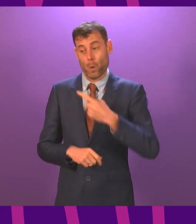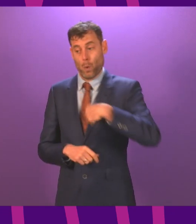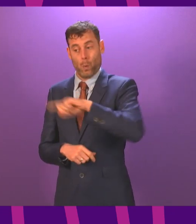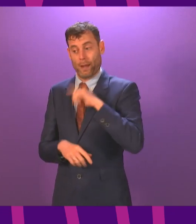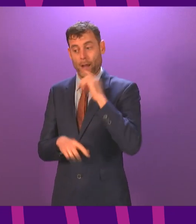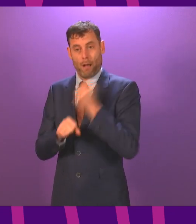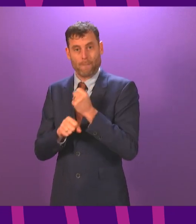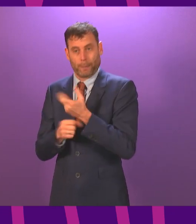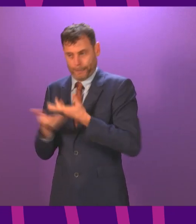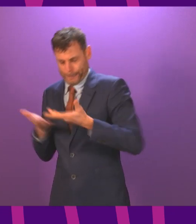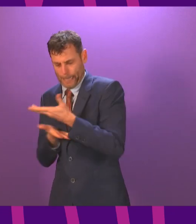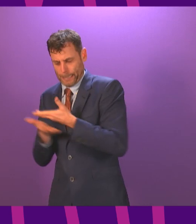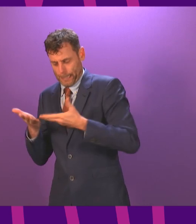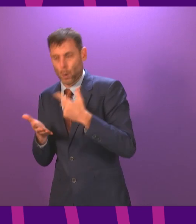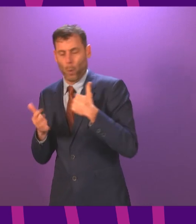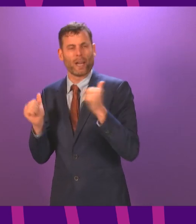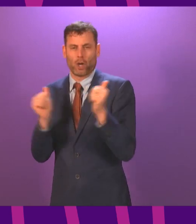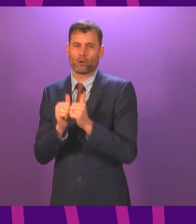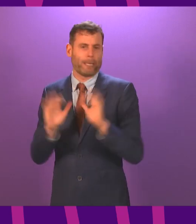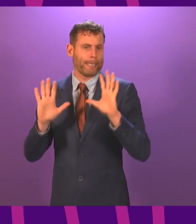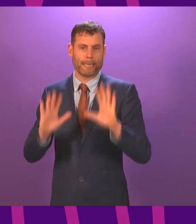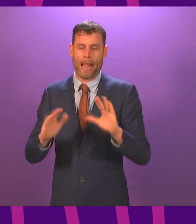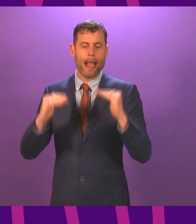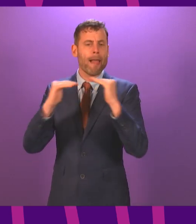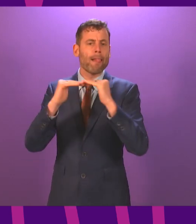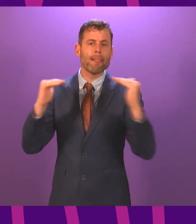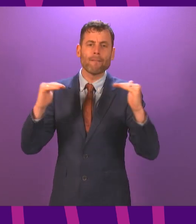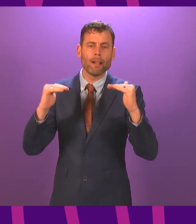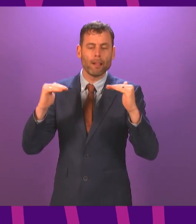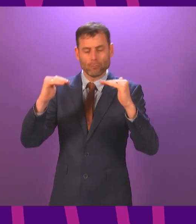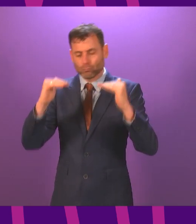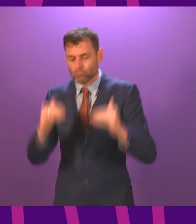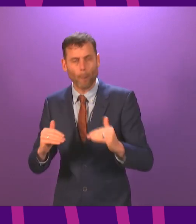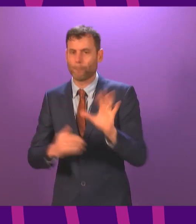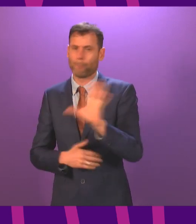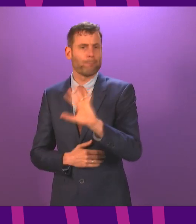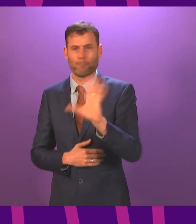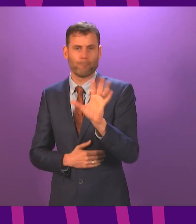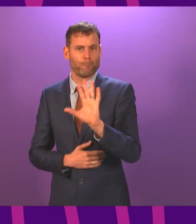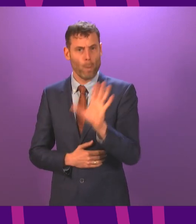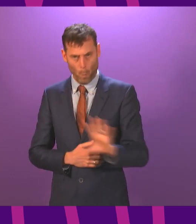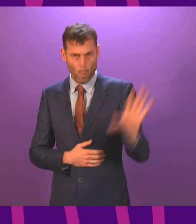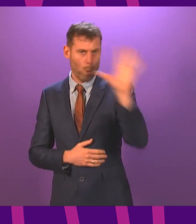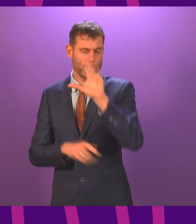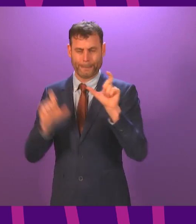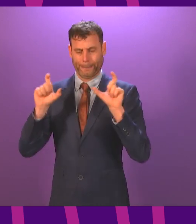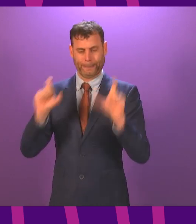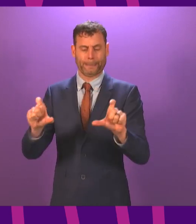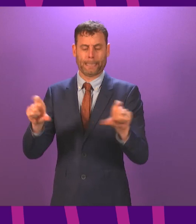discussed the matter earlier today, concluded that we will not propose any changes to the